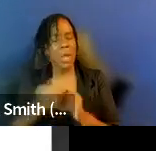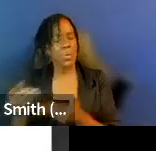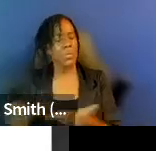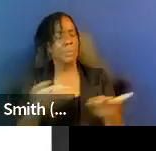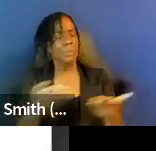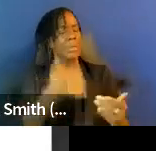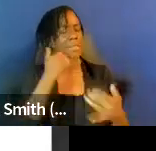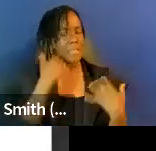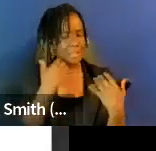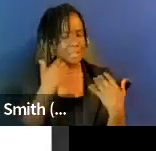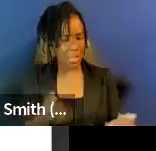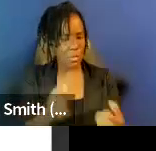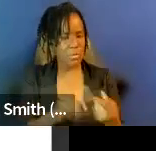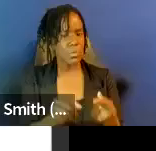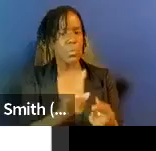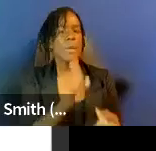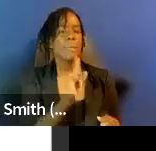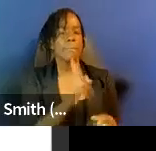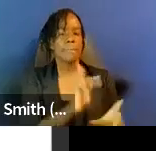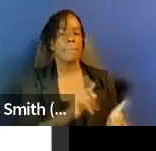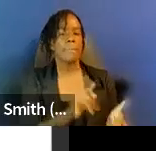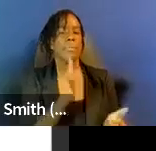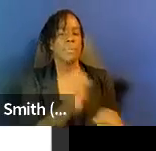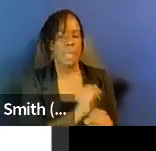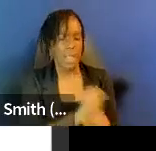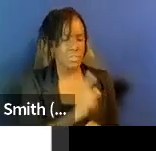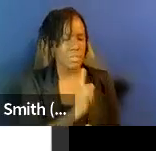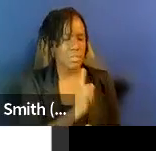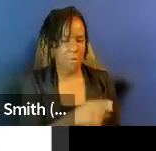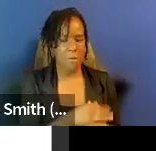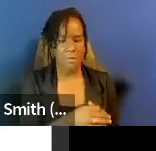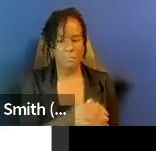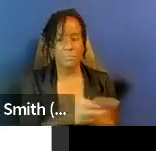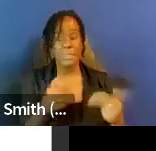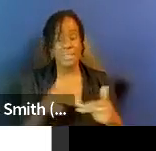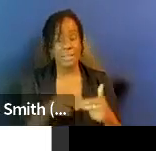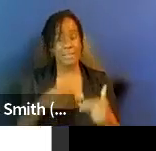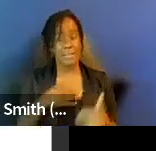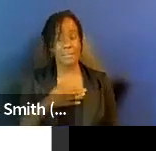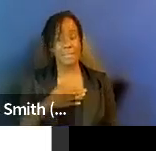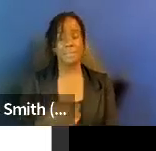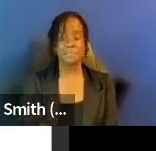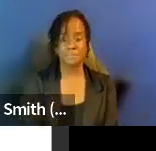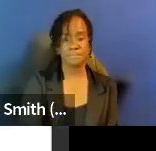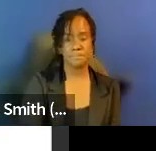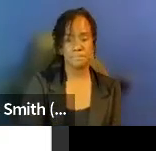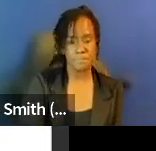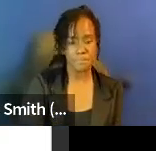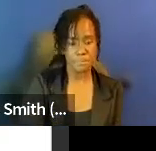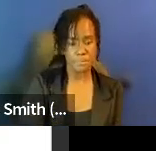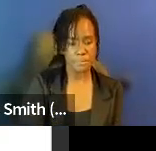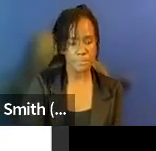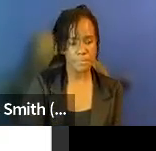afternoon. But the importance of meeting people where they are. So this idea that telehealth here can be provided in